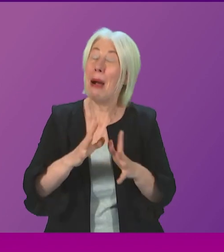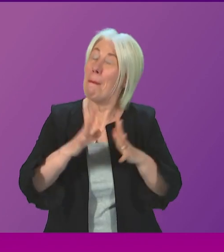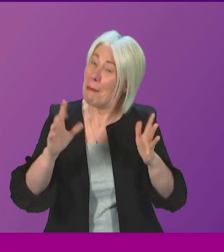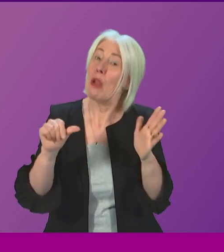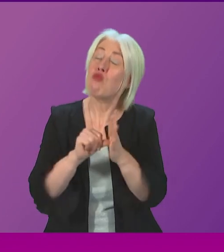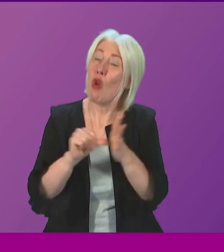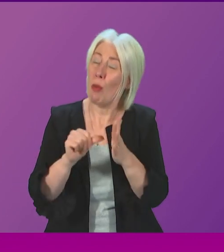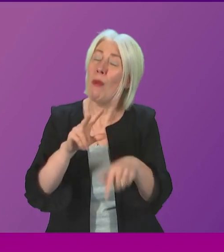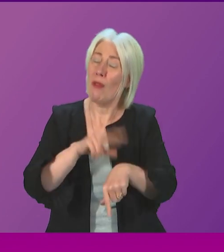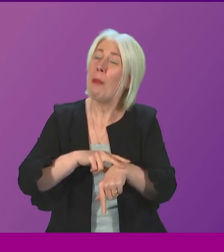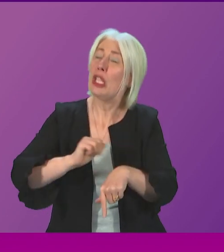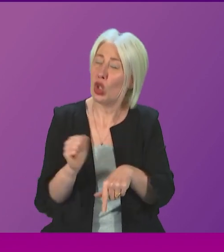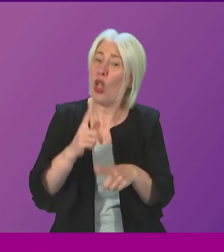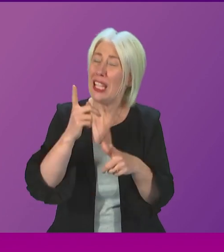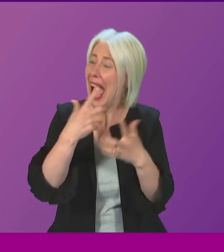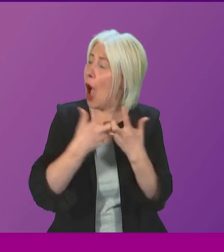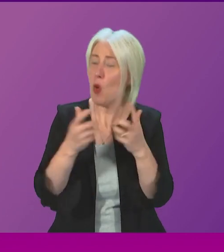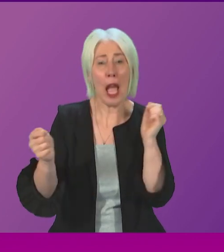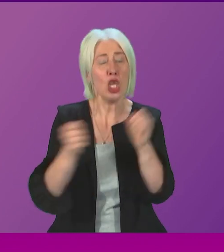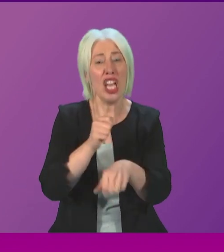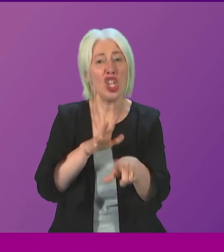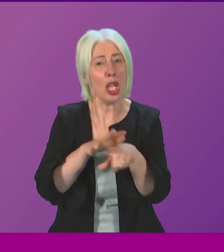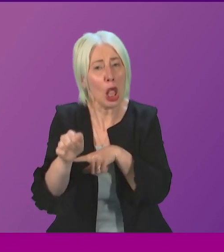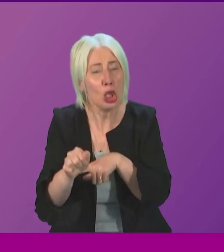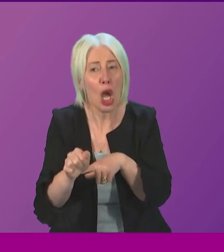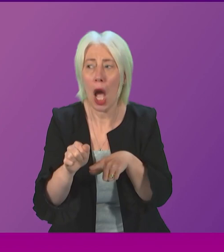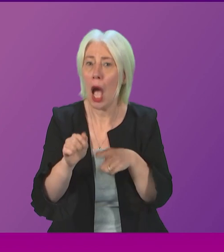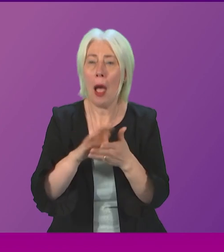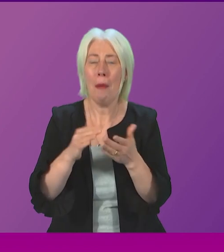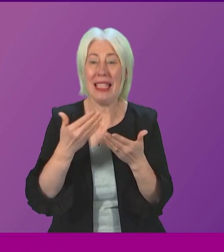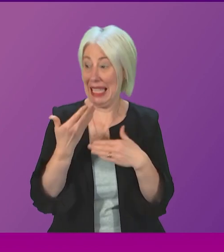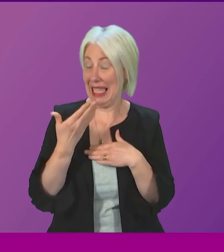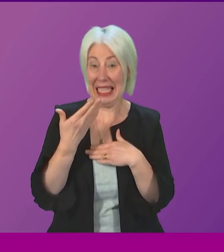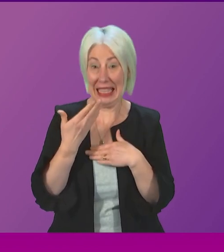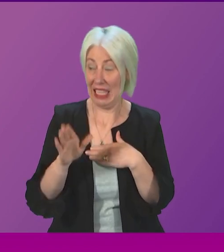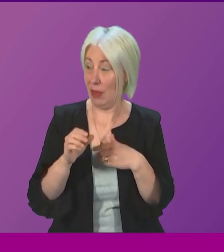Scotland’s ability to change its culture and leaves thousands of first-class officers